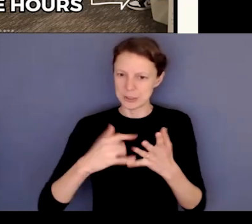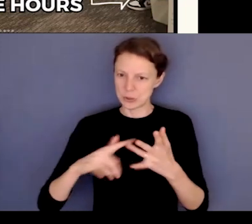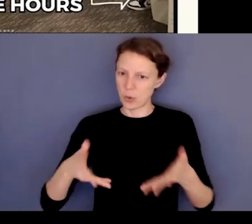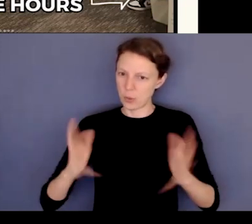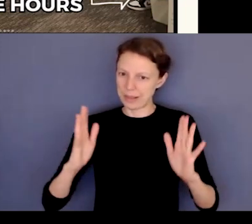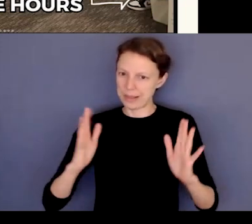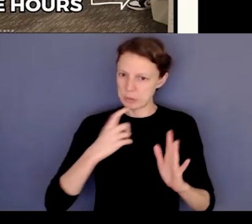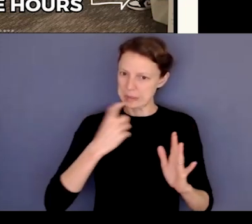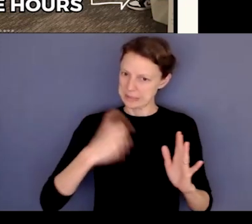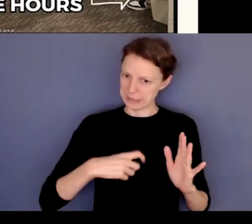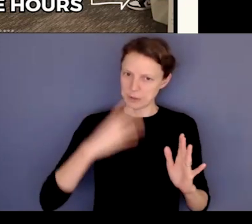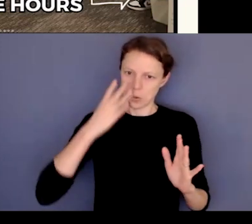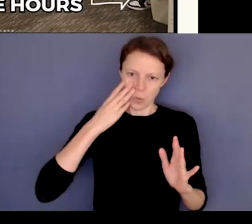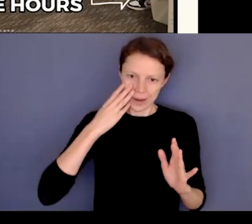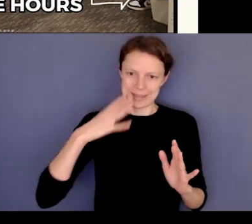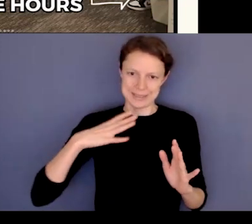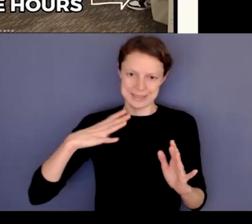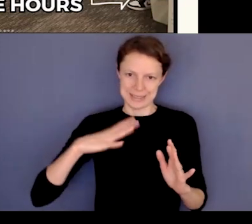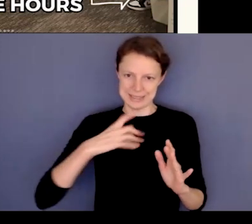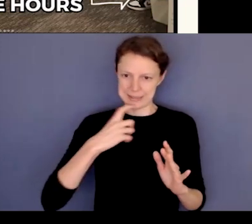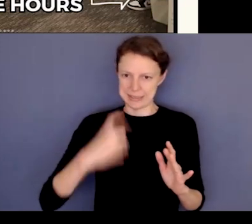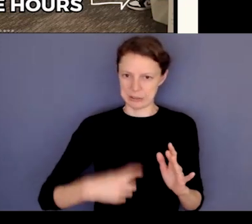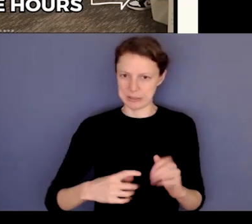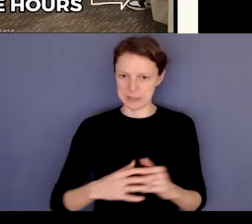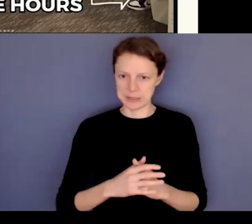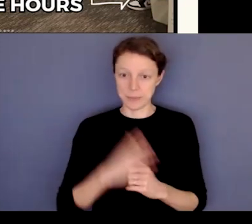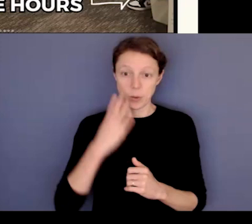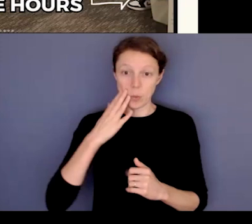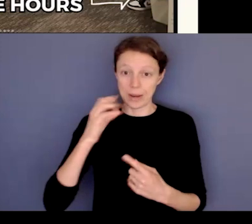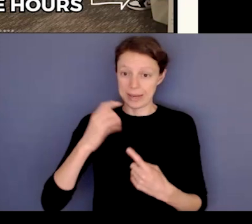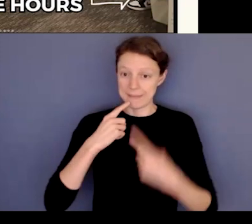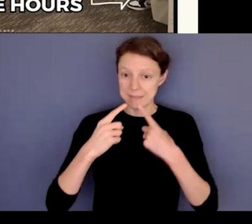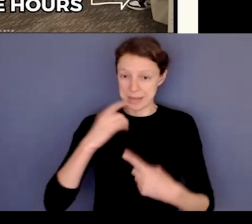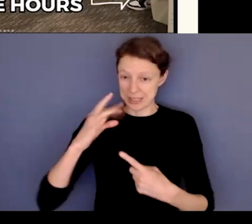when information is really important, and it's really important that young people understand it, but they're also